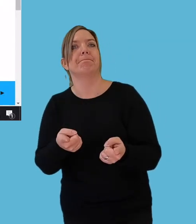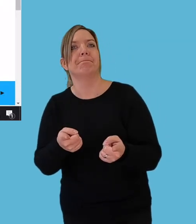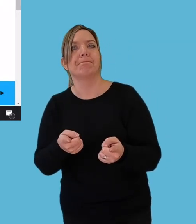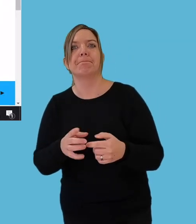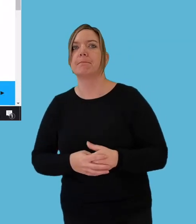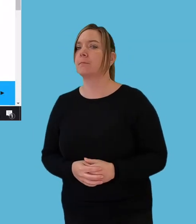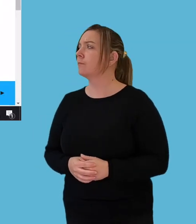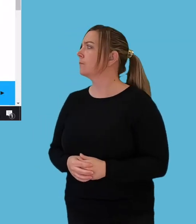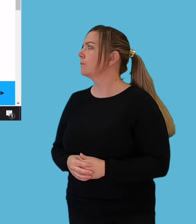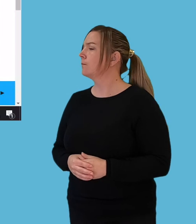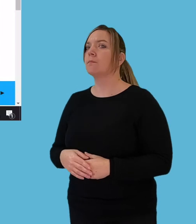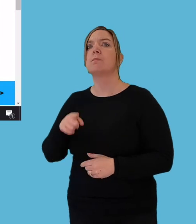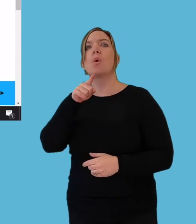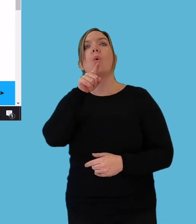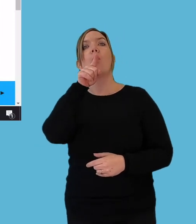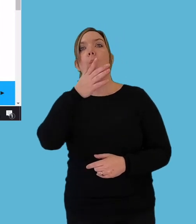provide me with any way to get in to that session.